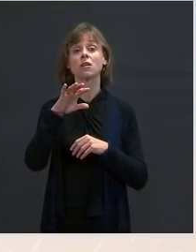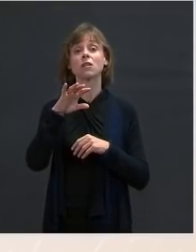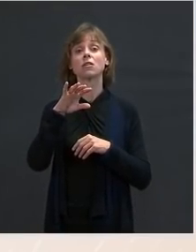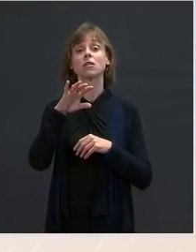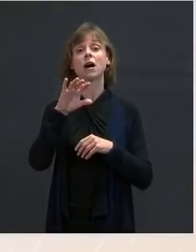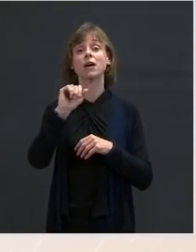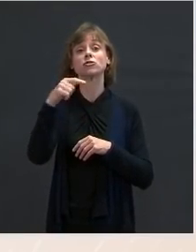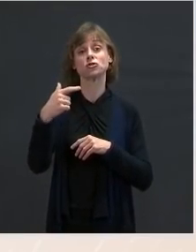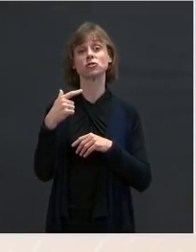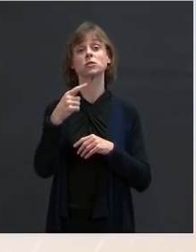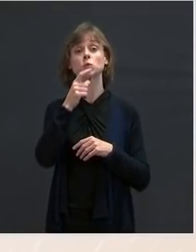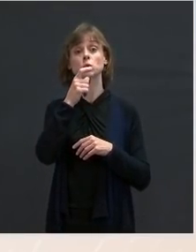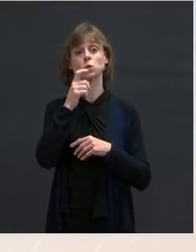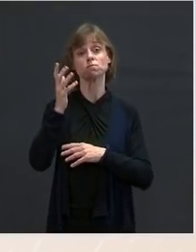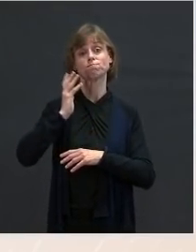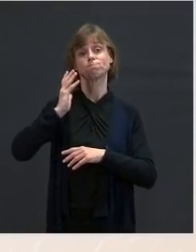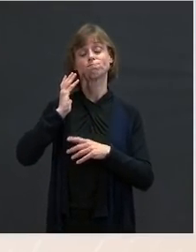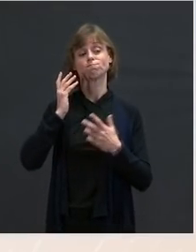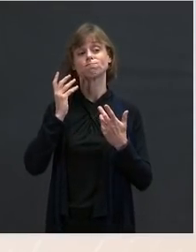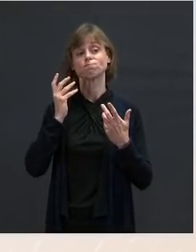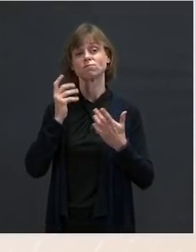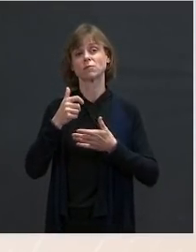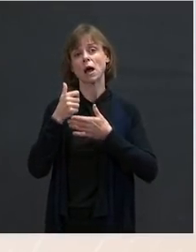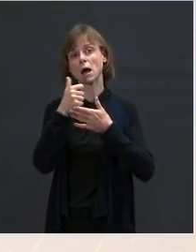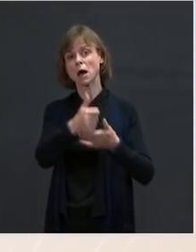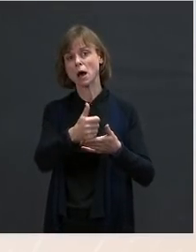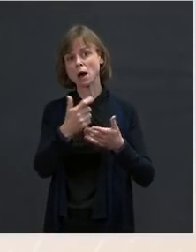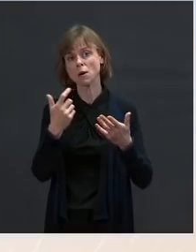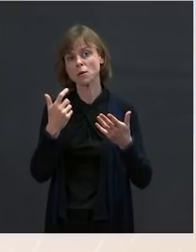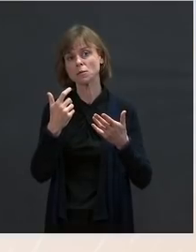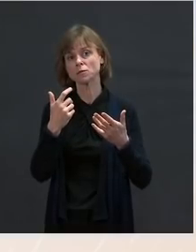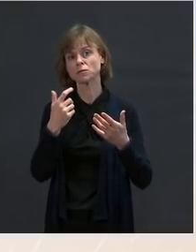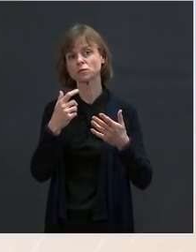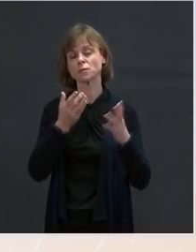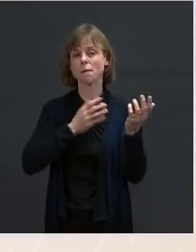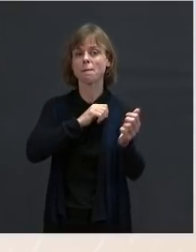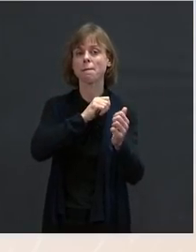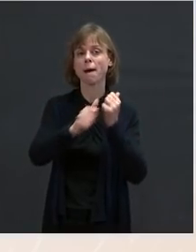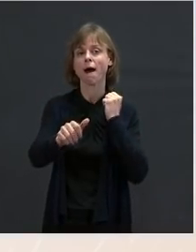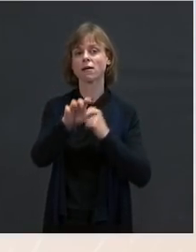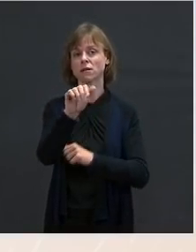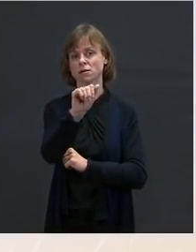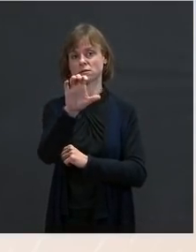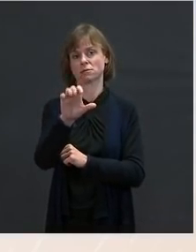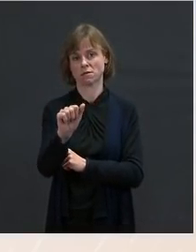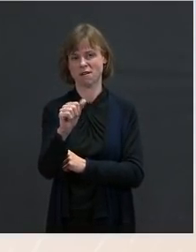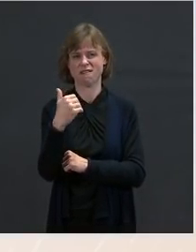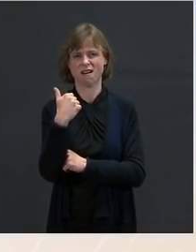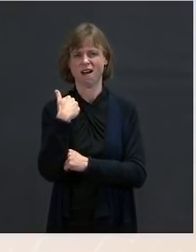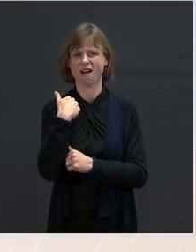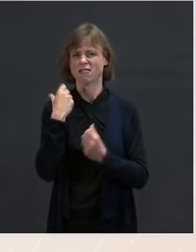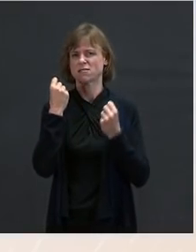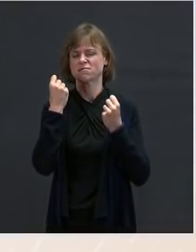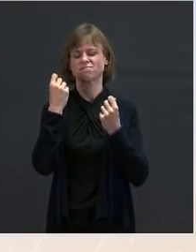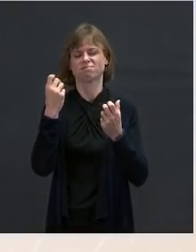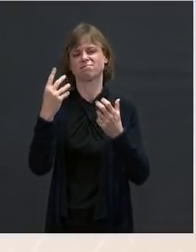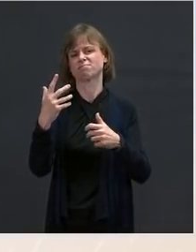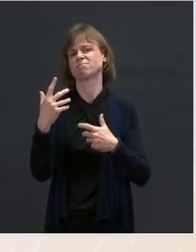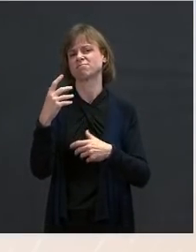who helped play a role in getting the Affordable Care Act through and has -- brings decades of healthcare policy experience to the table.